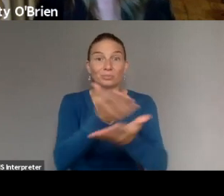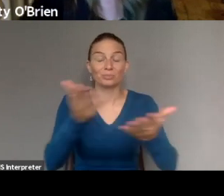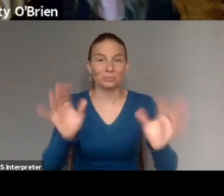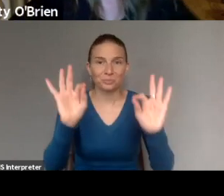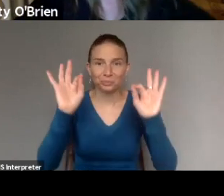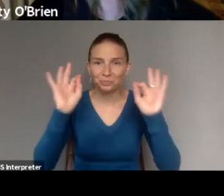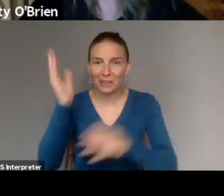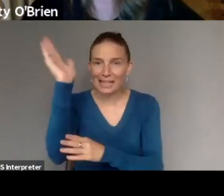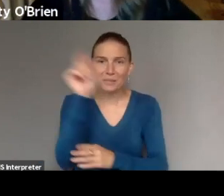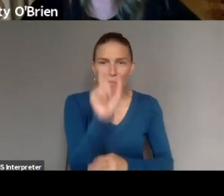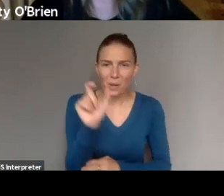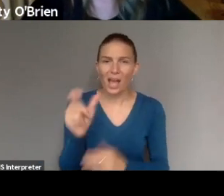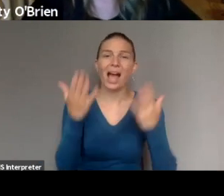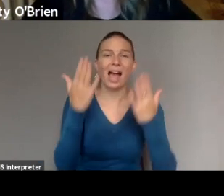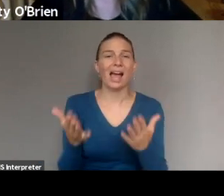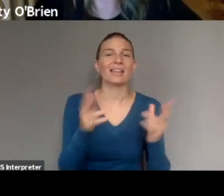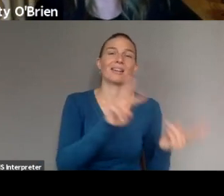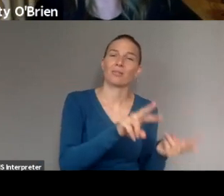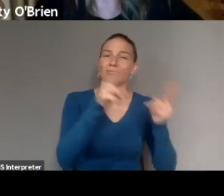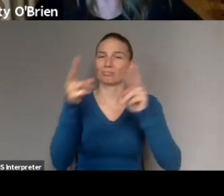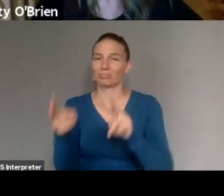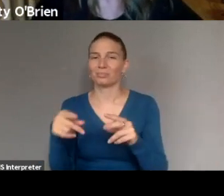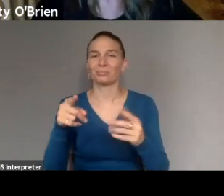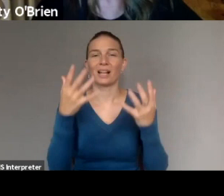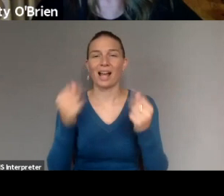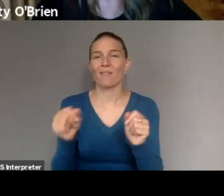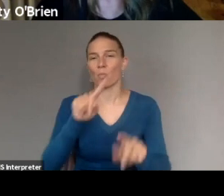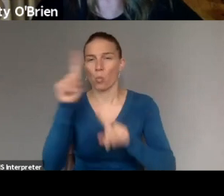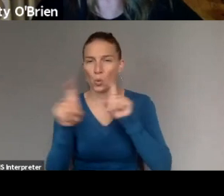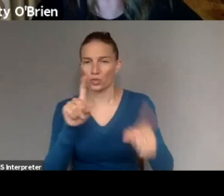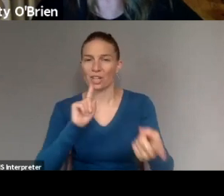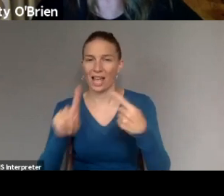into our question and answer session. So we’ve got a few questions